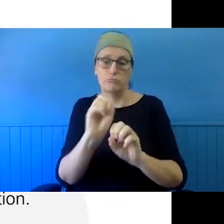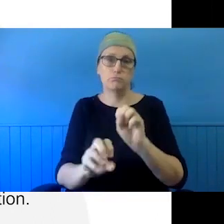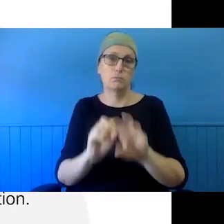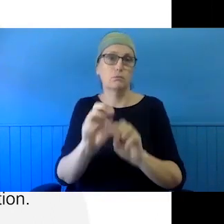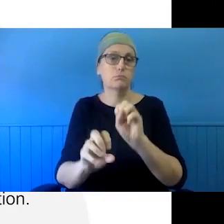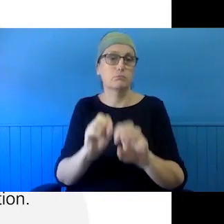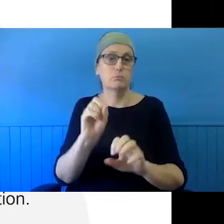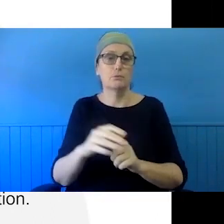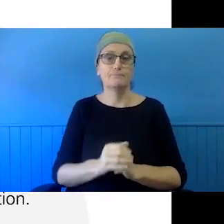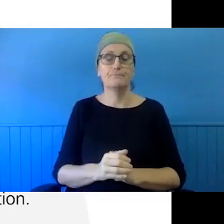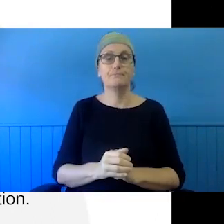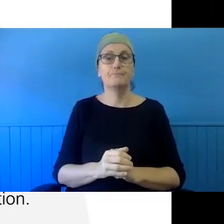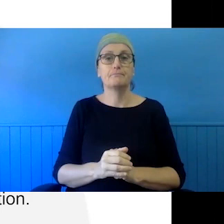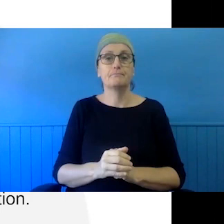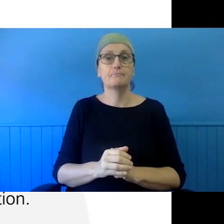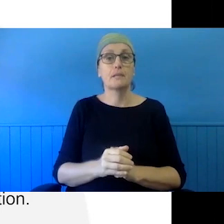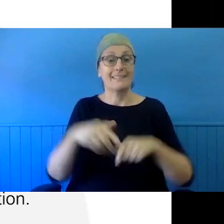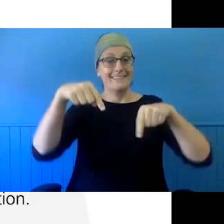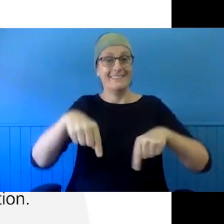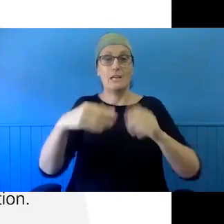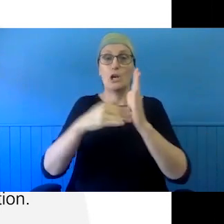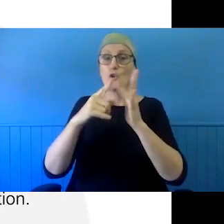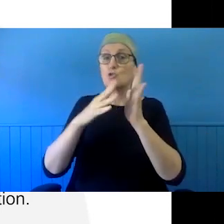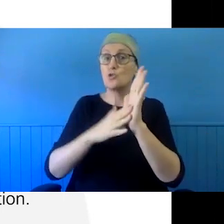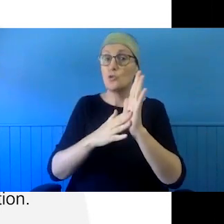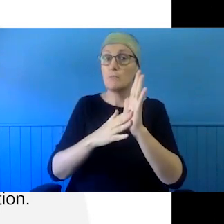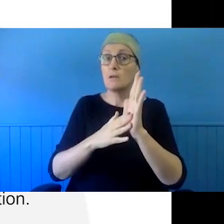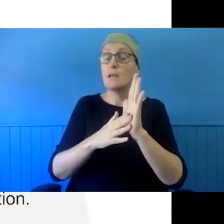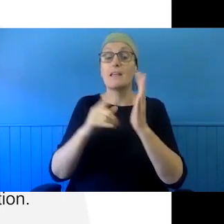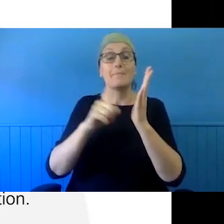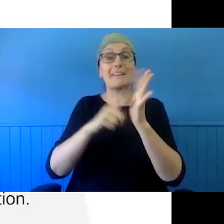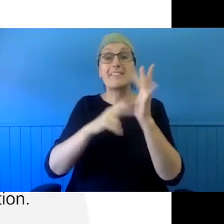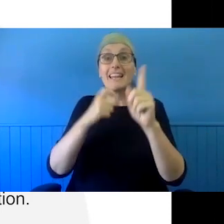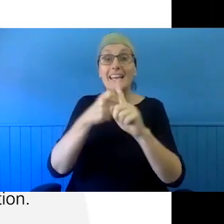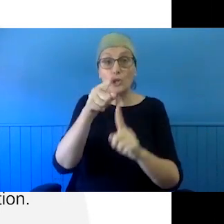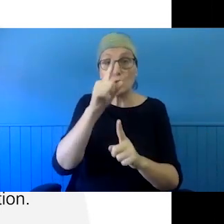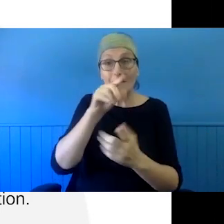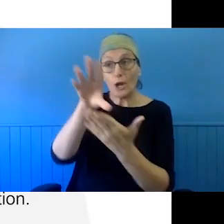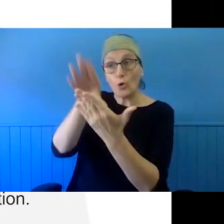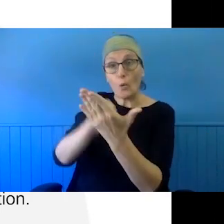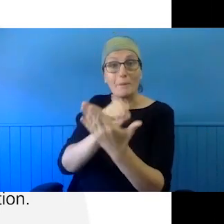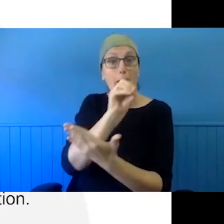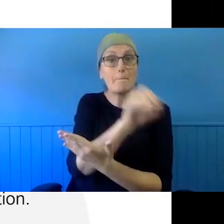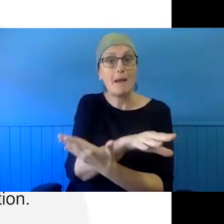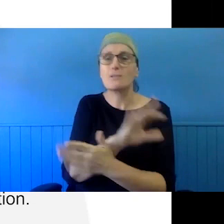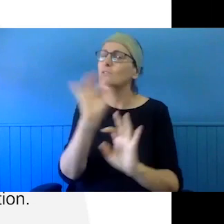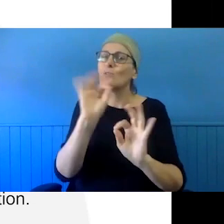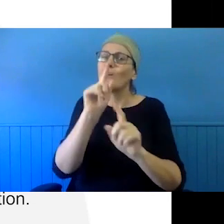copy and paste, or hyperlink, from the chat. But we will share any resources with you at the end of the session. You can access the chat by